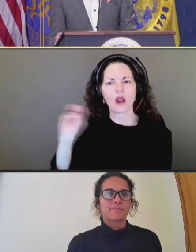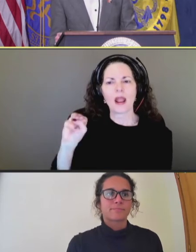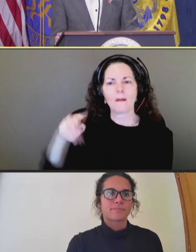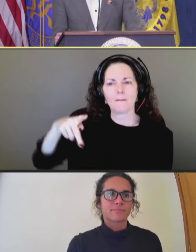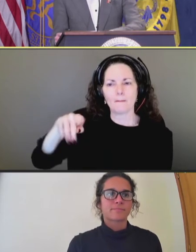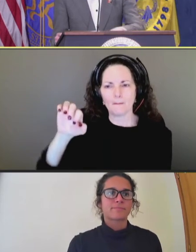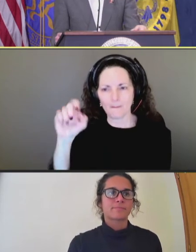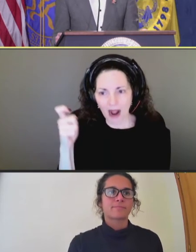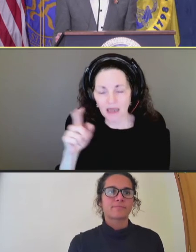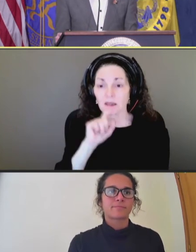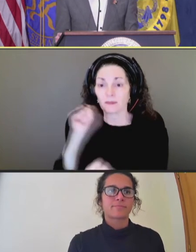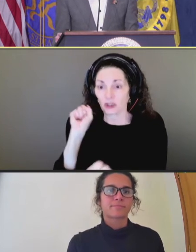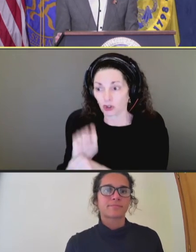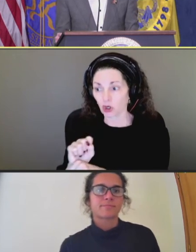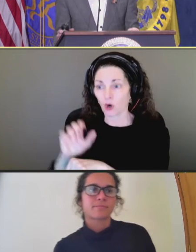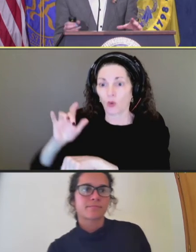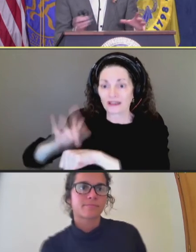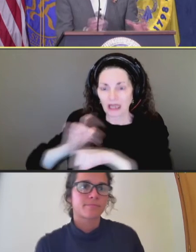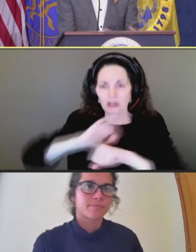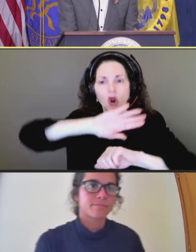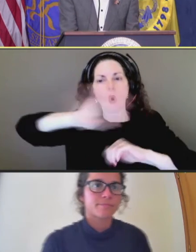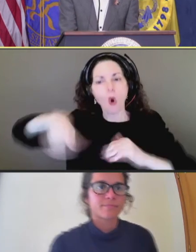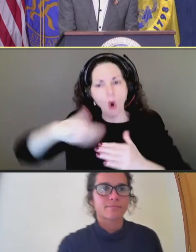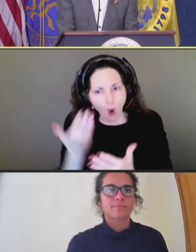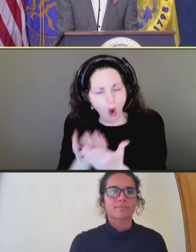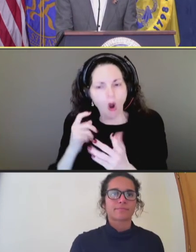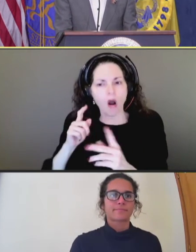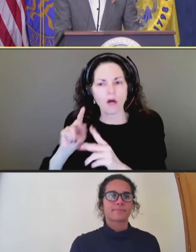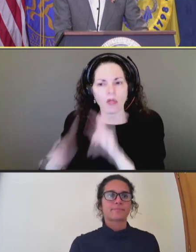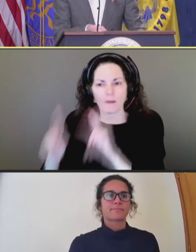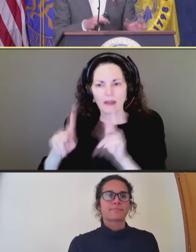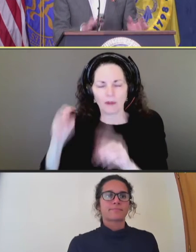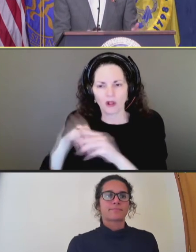touching all parts of the community. Not just the folks that are attending the festival, but folks